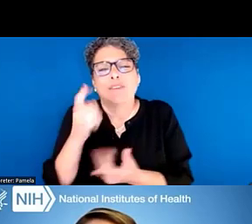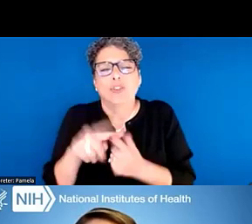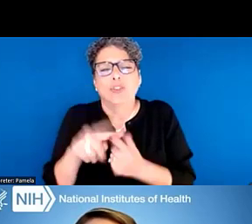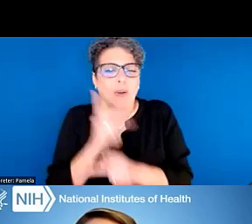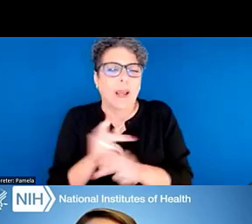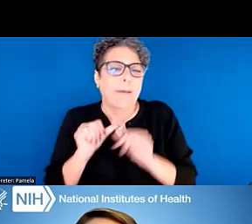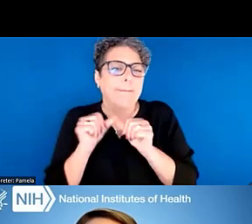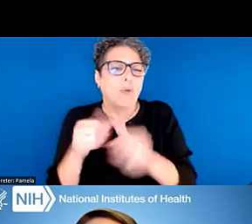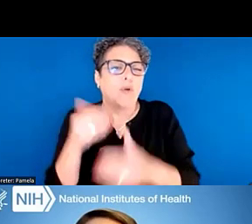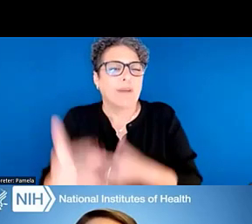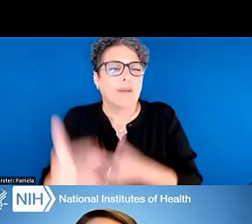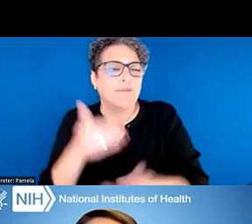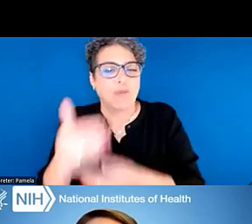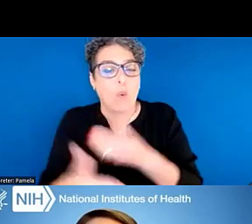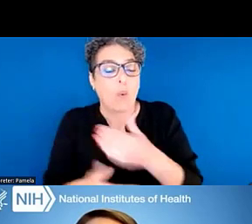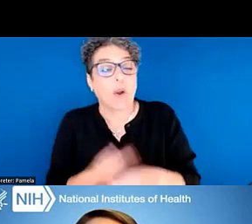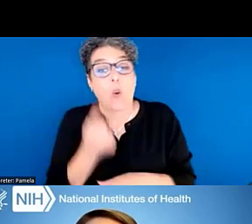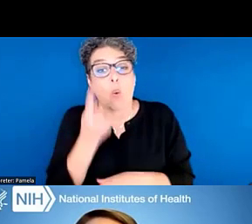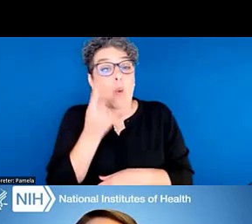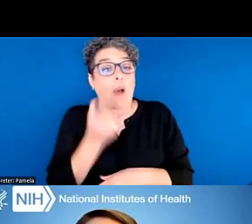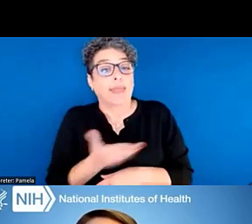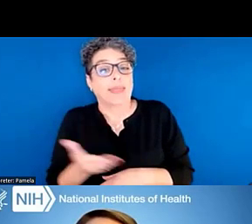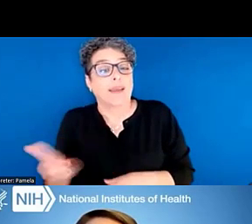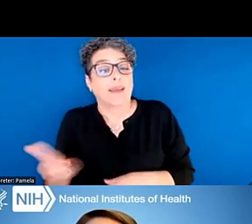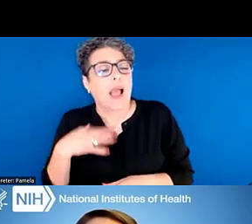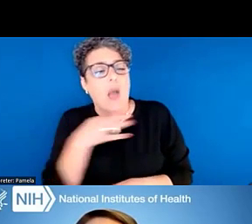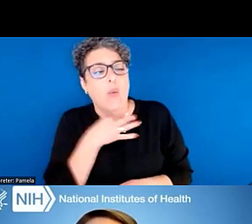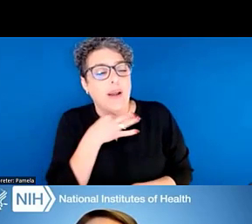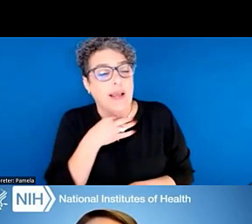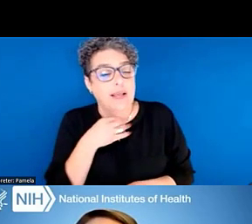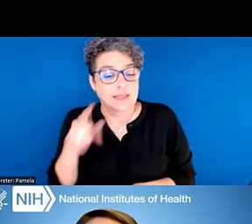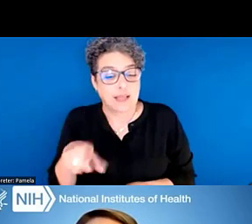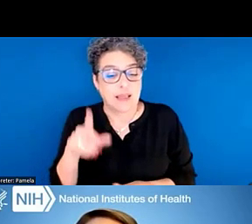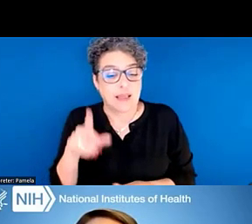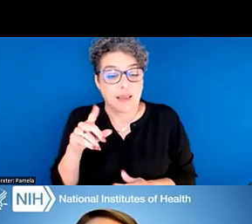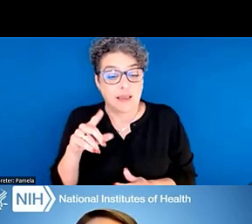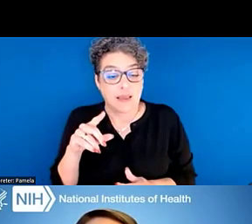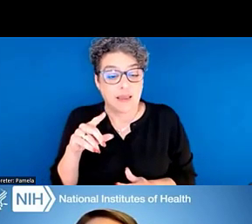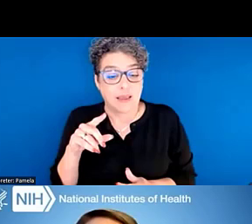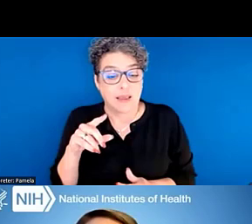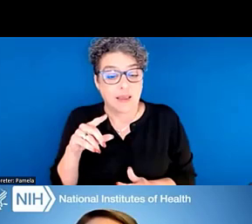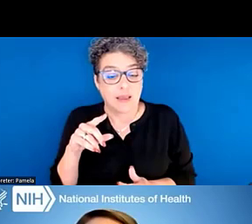is if this is PHS-funded research, that it's relevant to us.